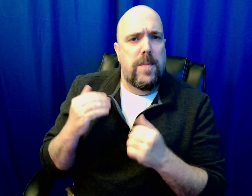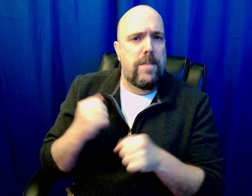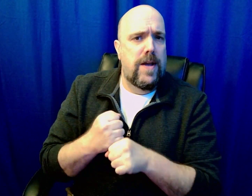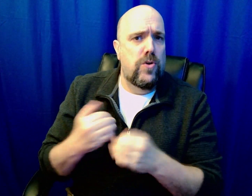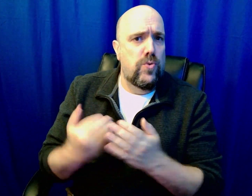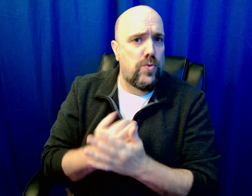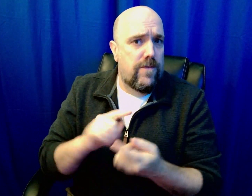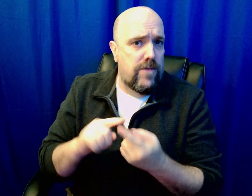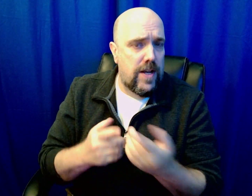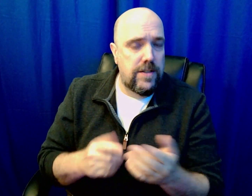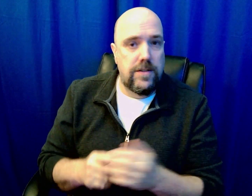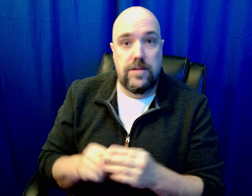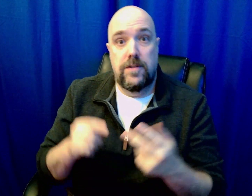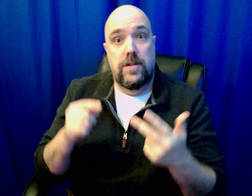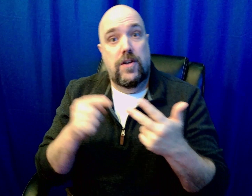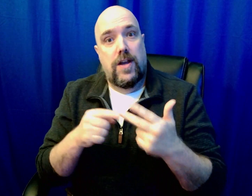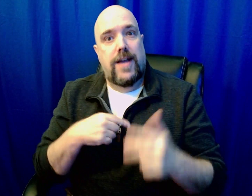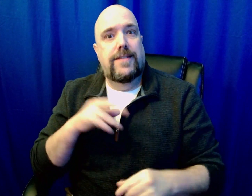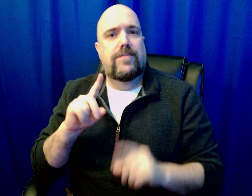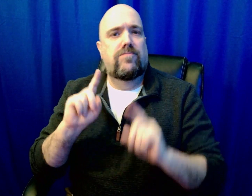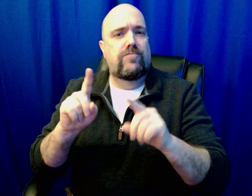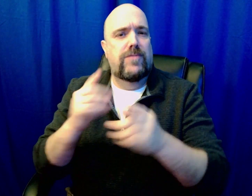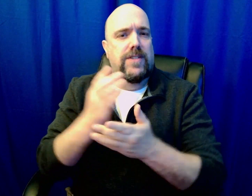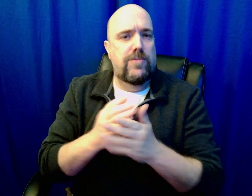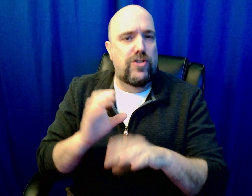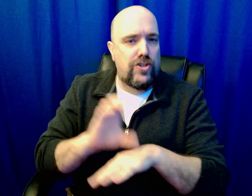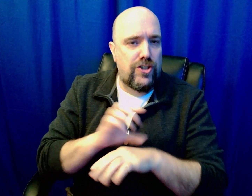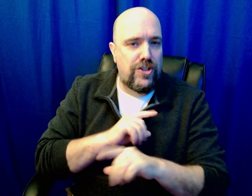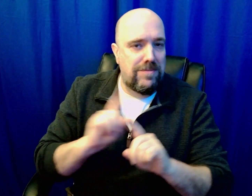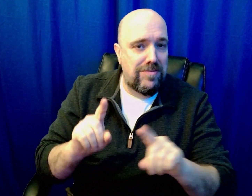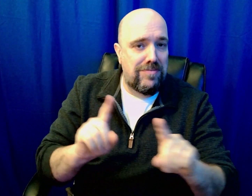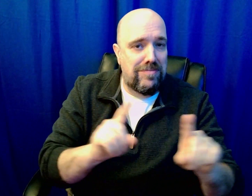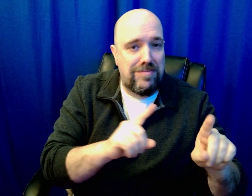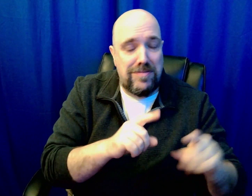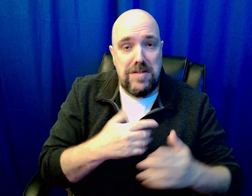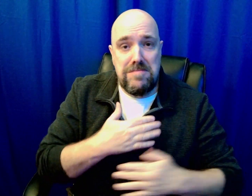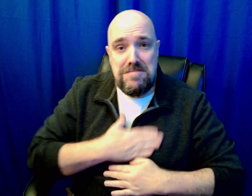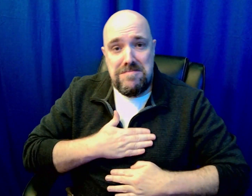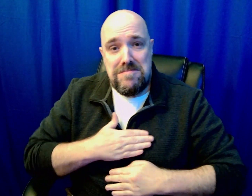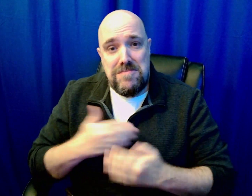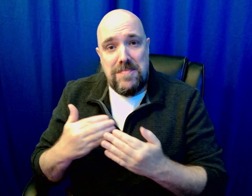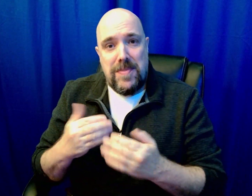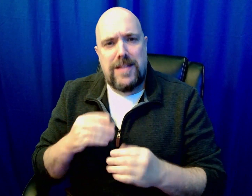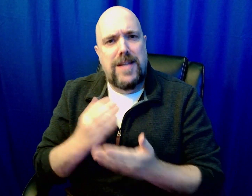I hope to make new friends. Third thing, I have been going to some churches.